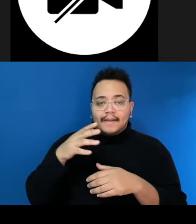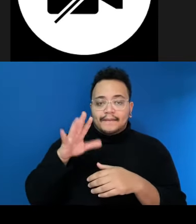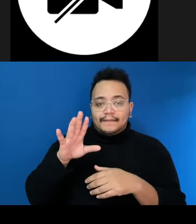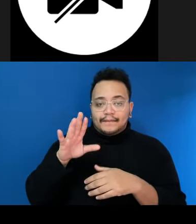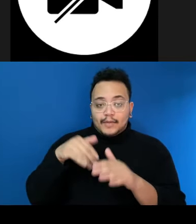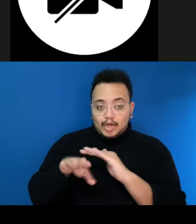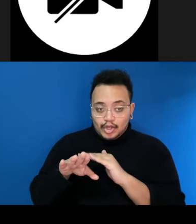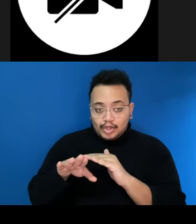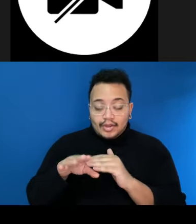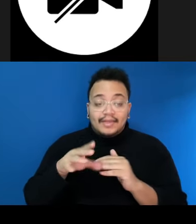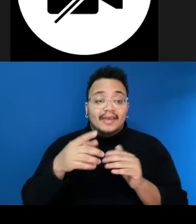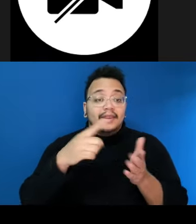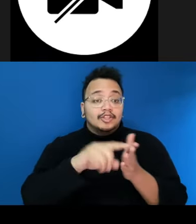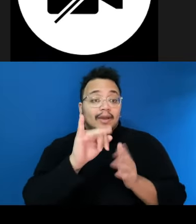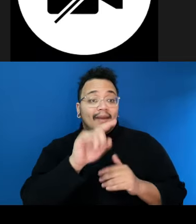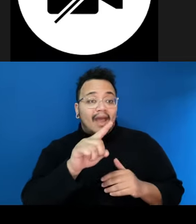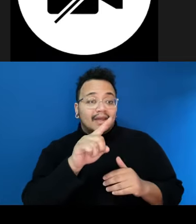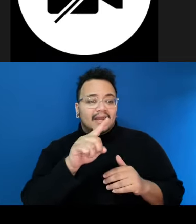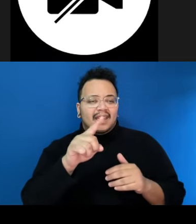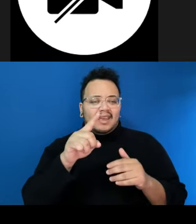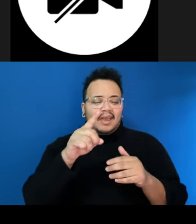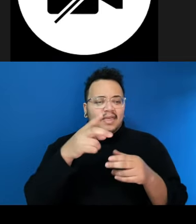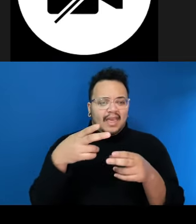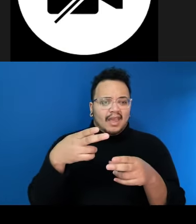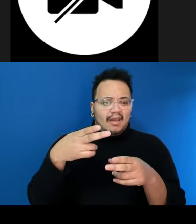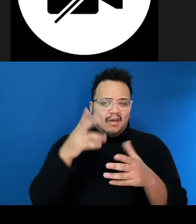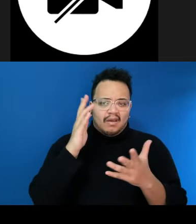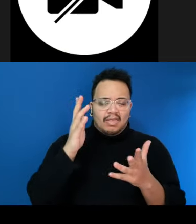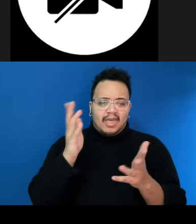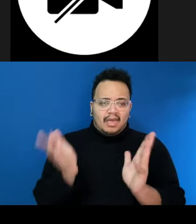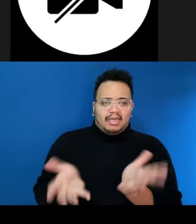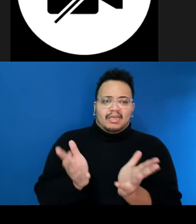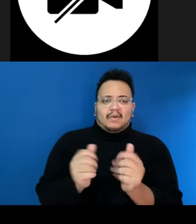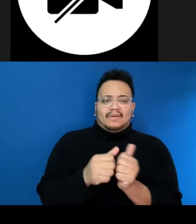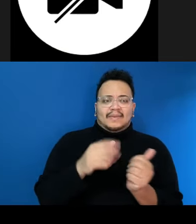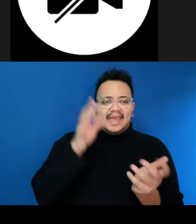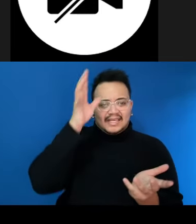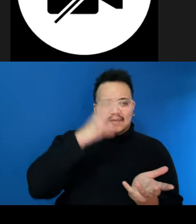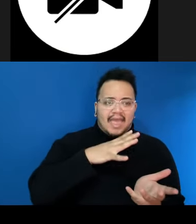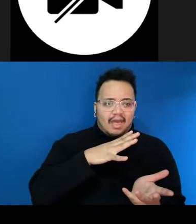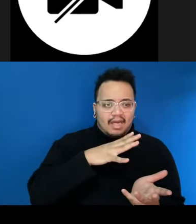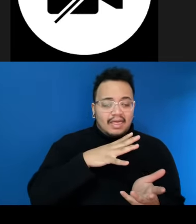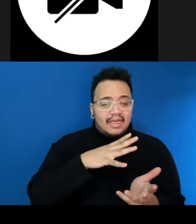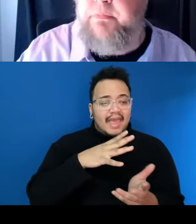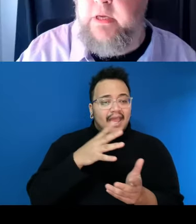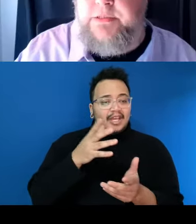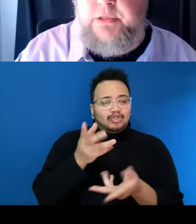"They treated me as a prostitute "and told me to leave or else I'd be arrested." Thank you.